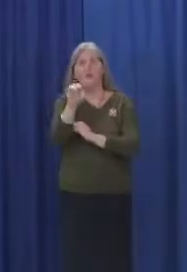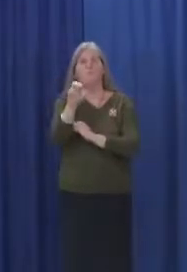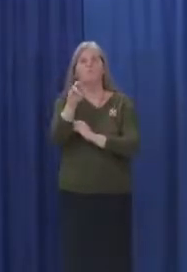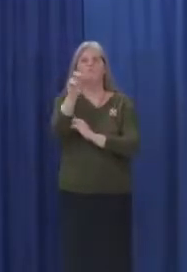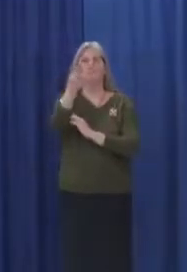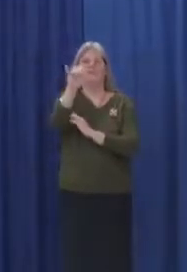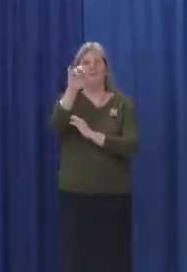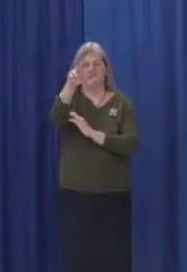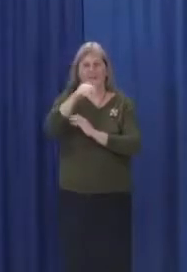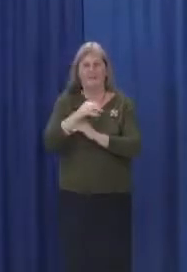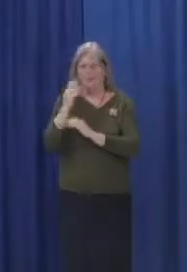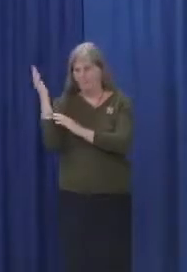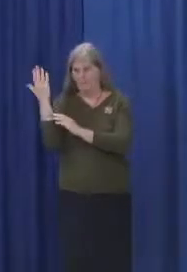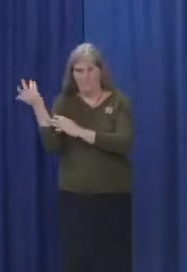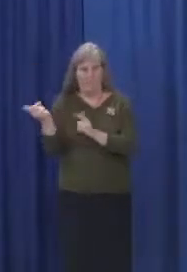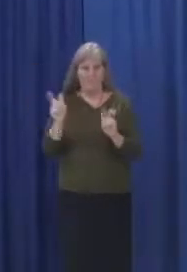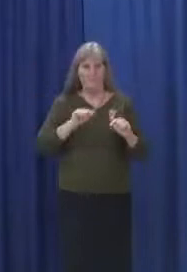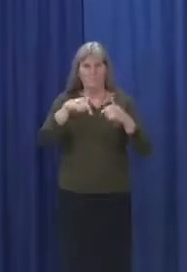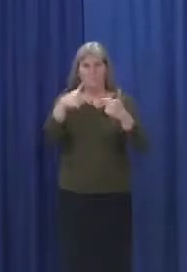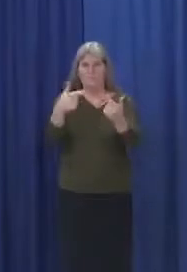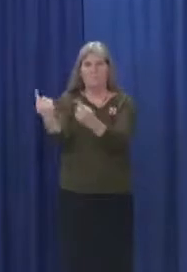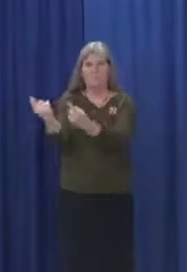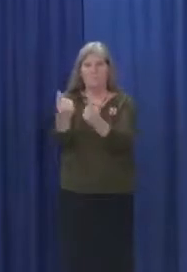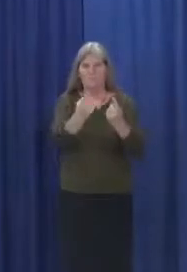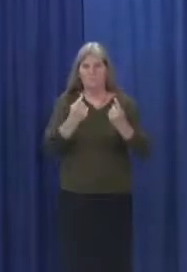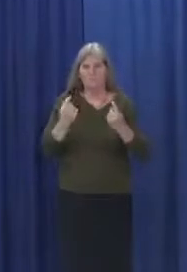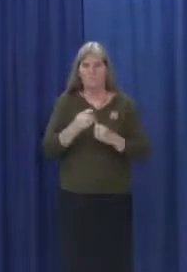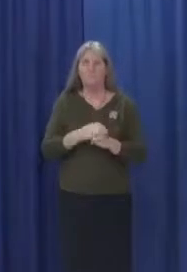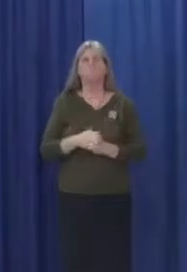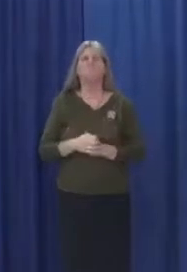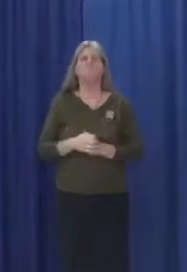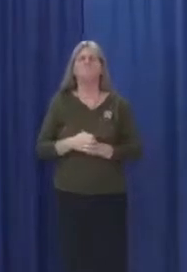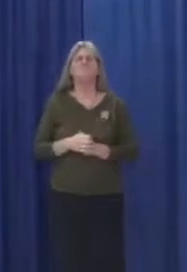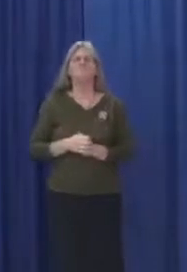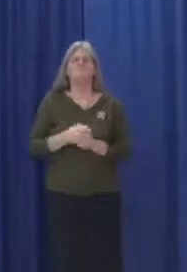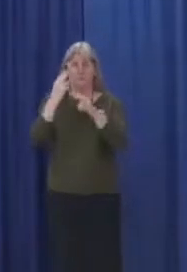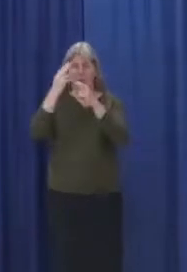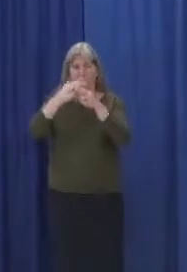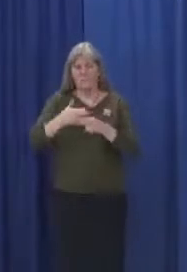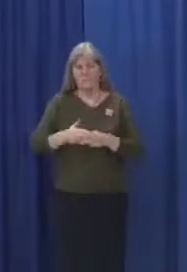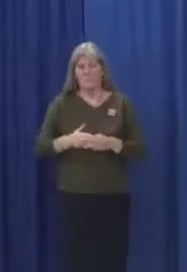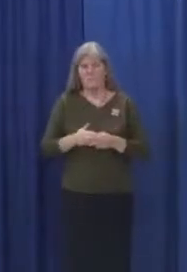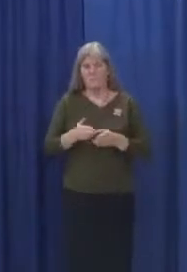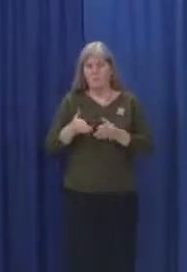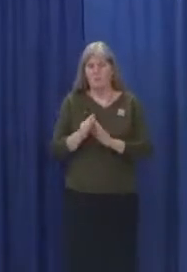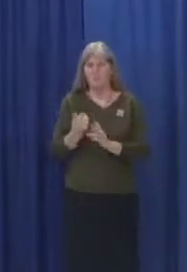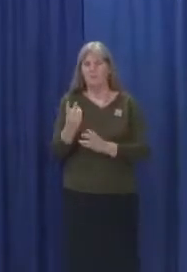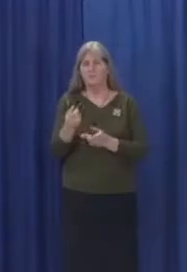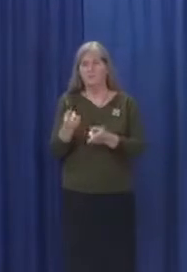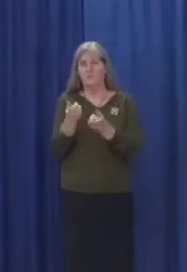Andre. After speakers we will go to the phone line, we will call you by